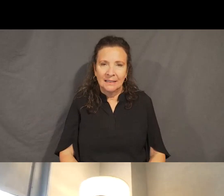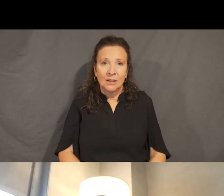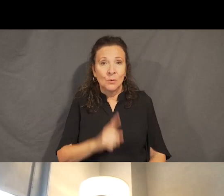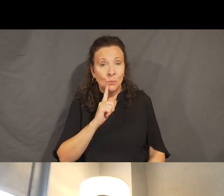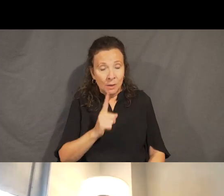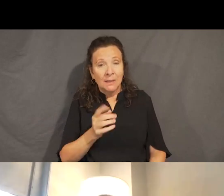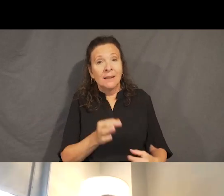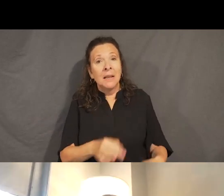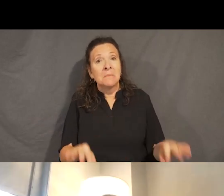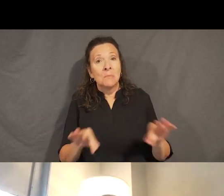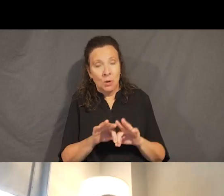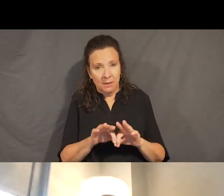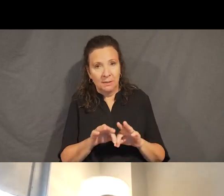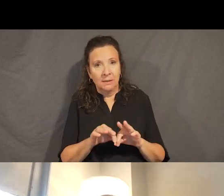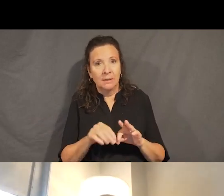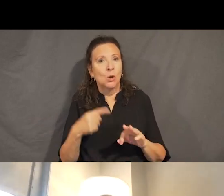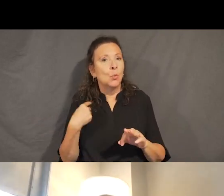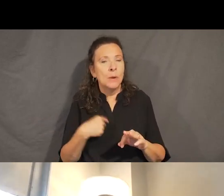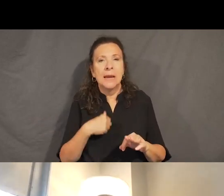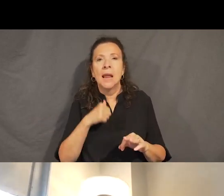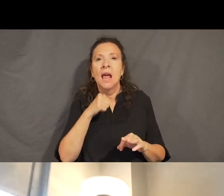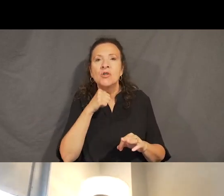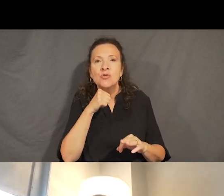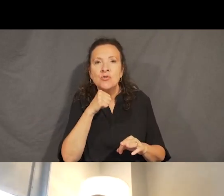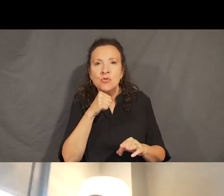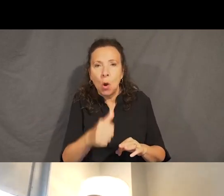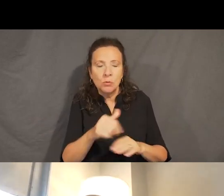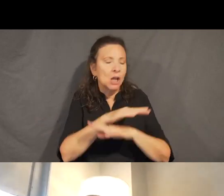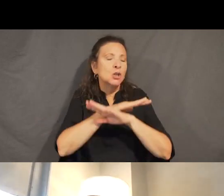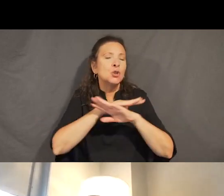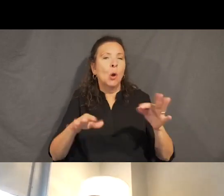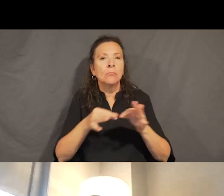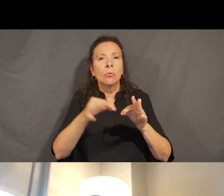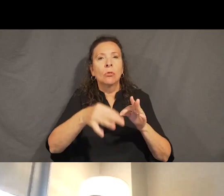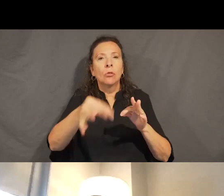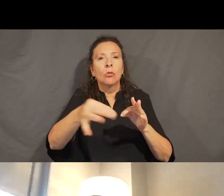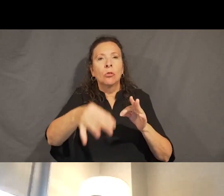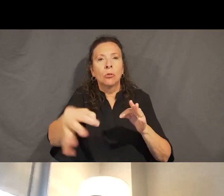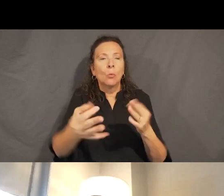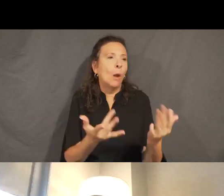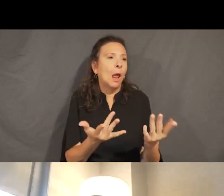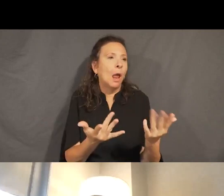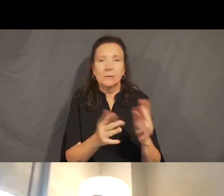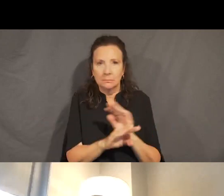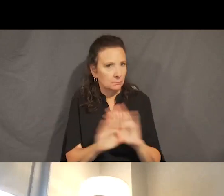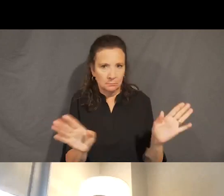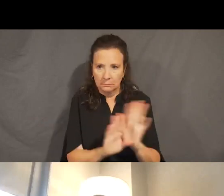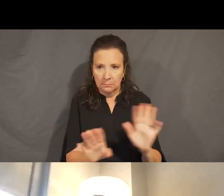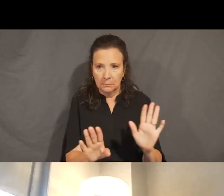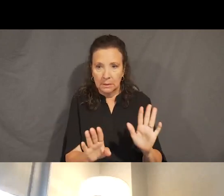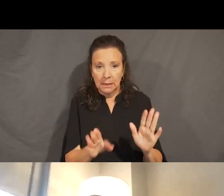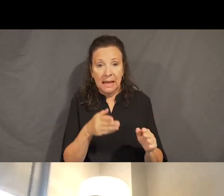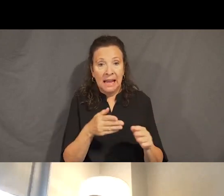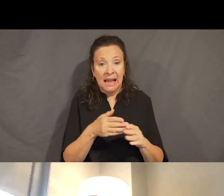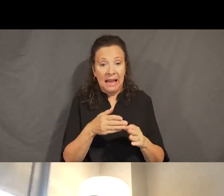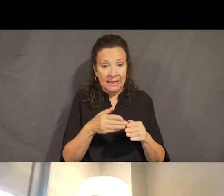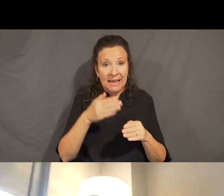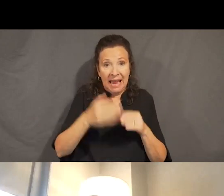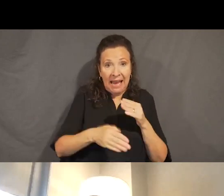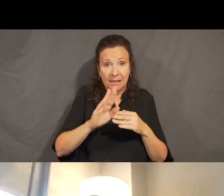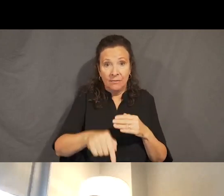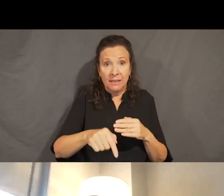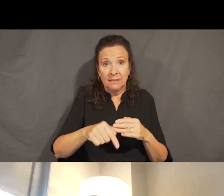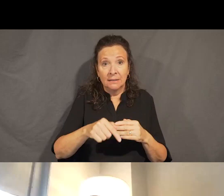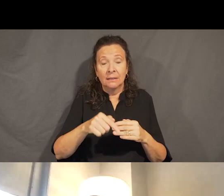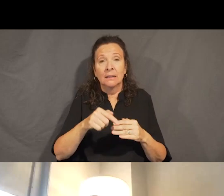that we not wait. If, at the end of this presentation, you still think it is okay to wait,